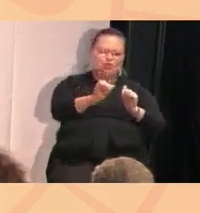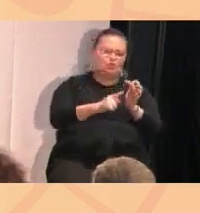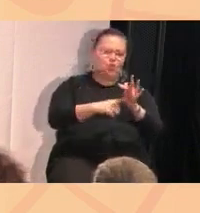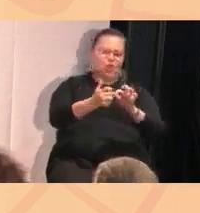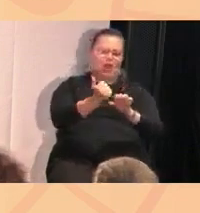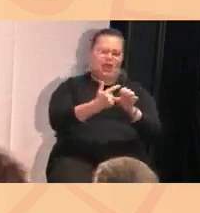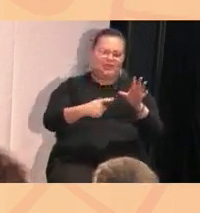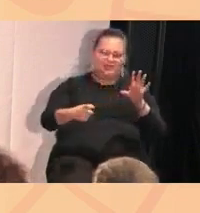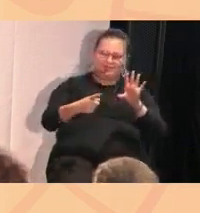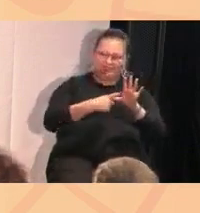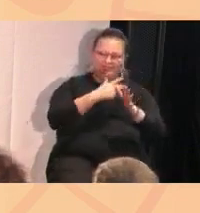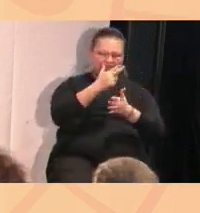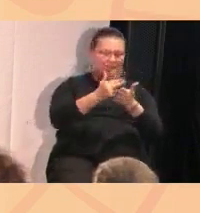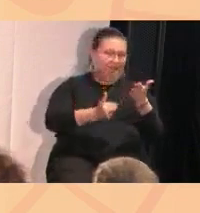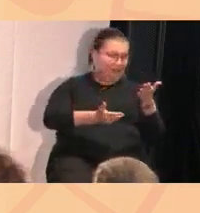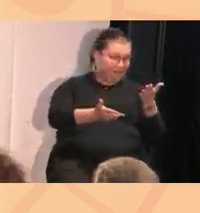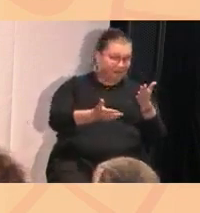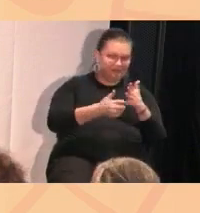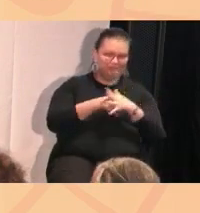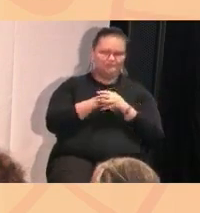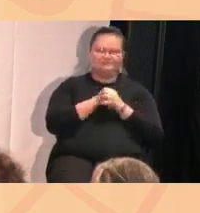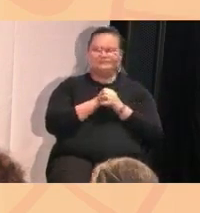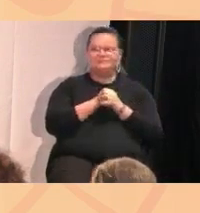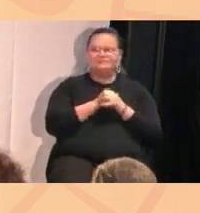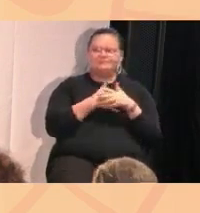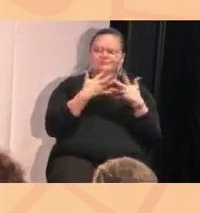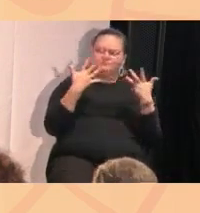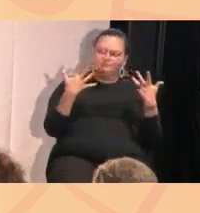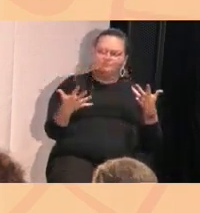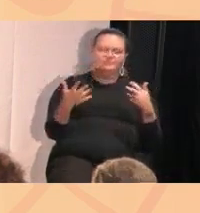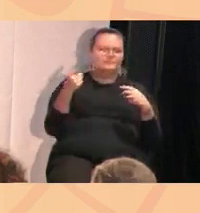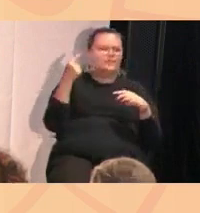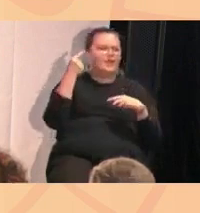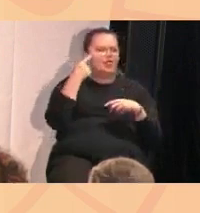So I'm going to be like one of the MCs on the Drum. You've got two minutes to wrap it up.